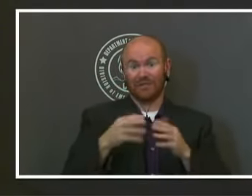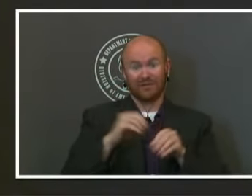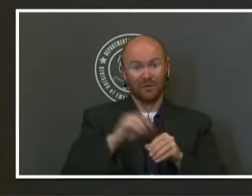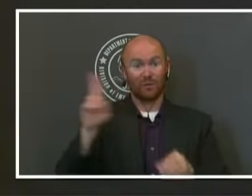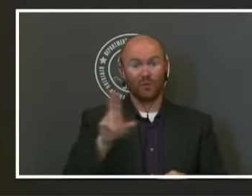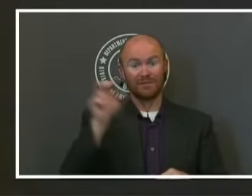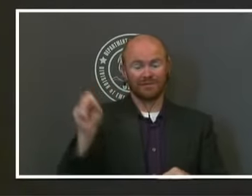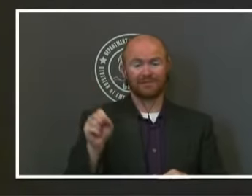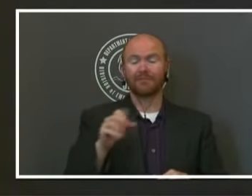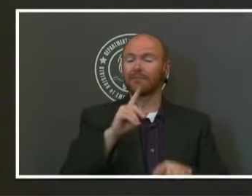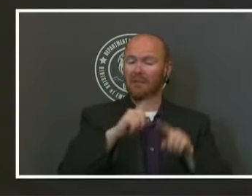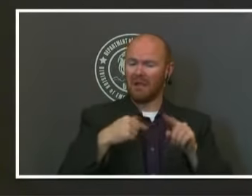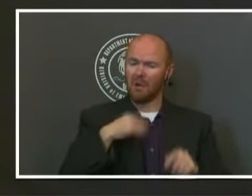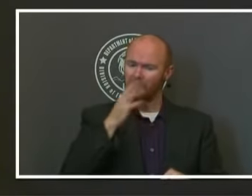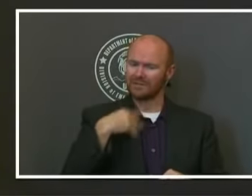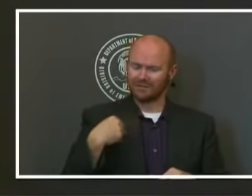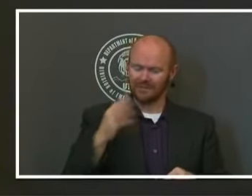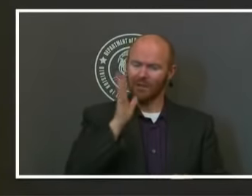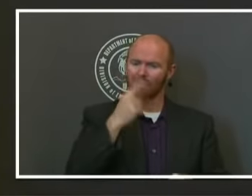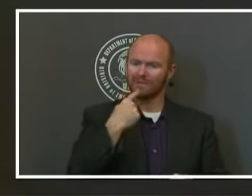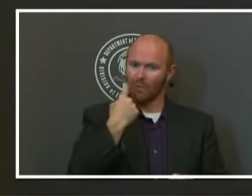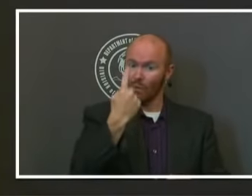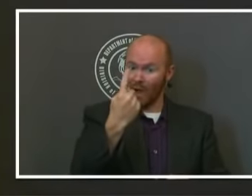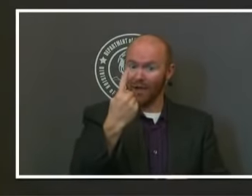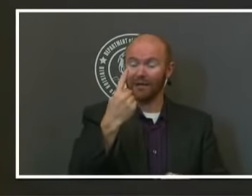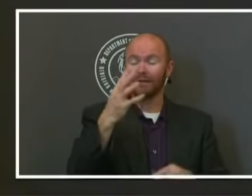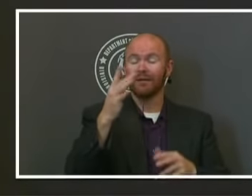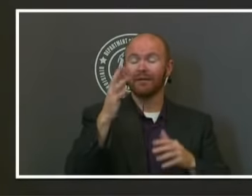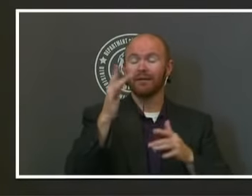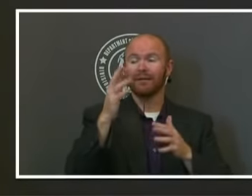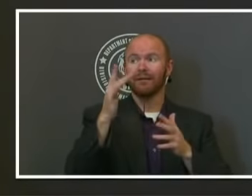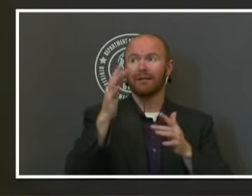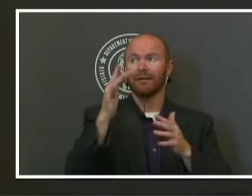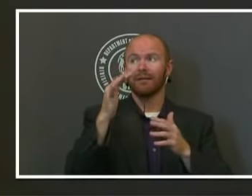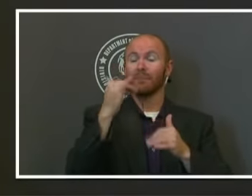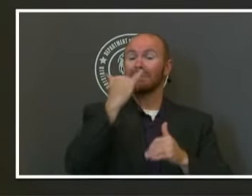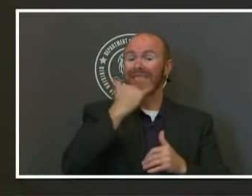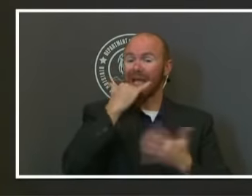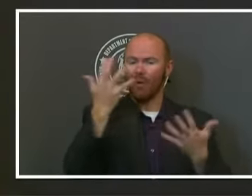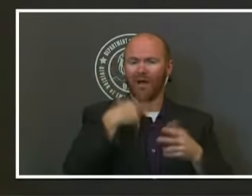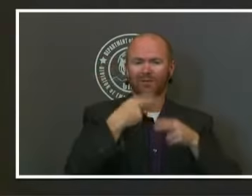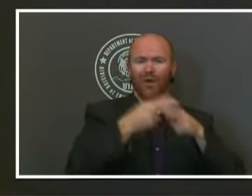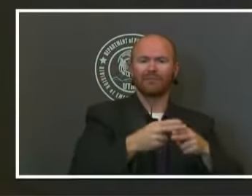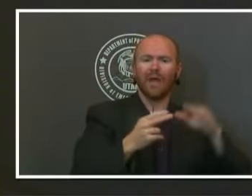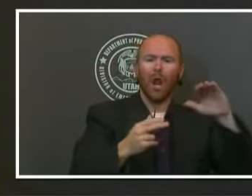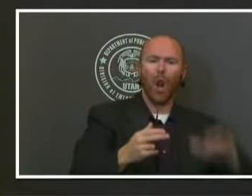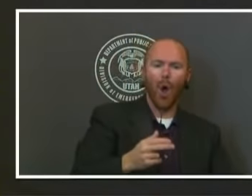made was in fact saying it was